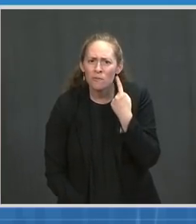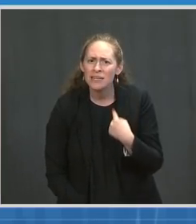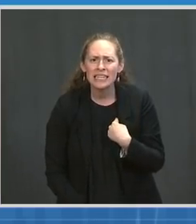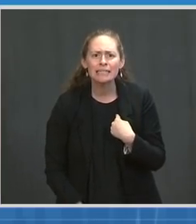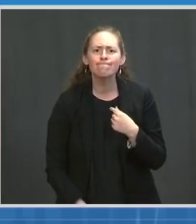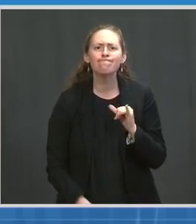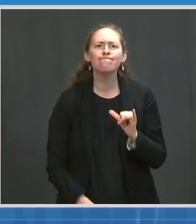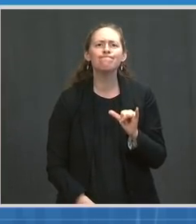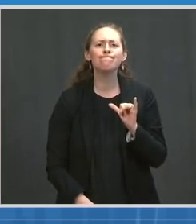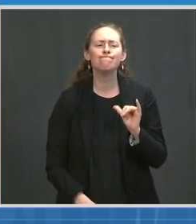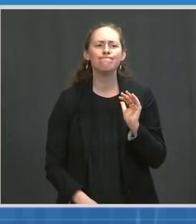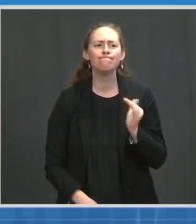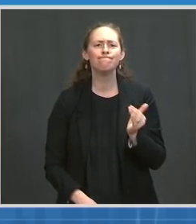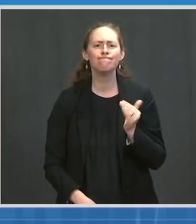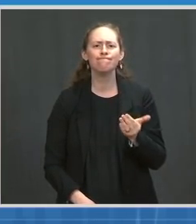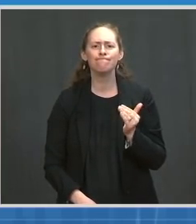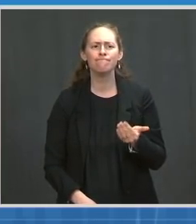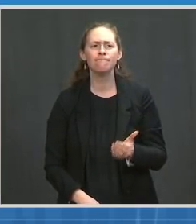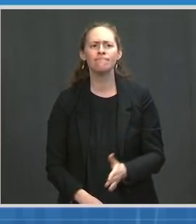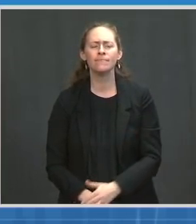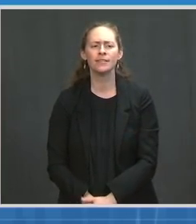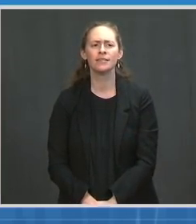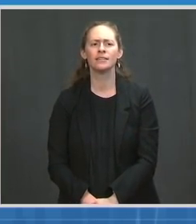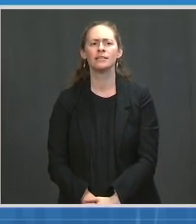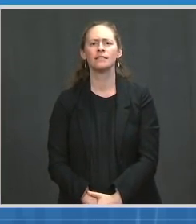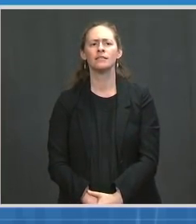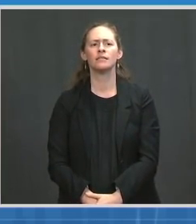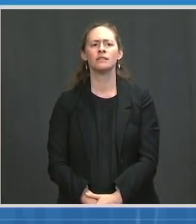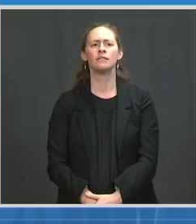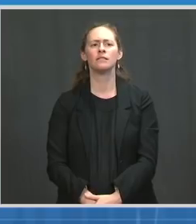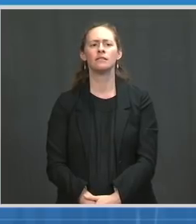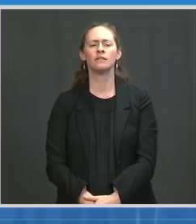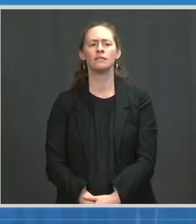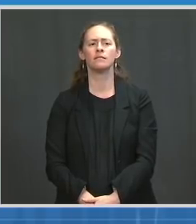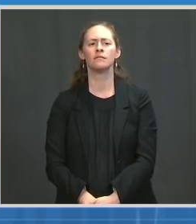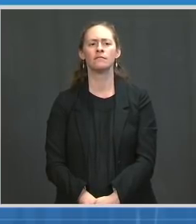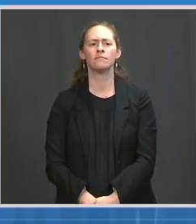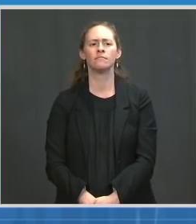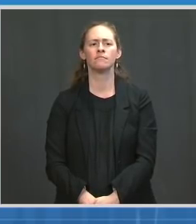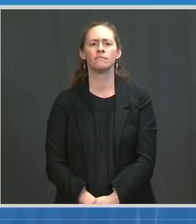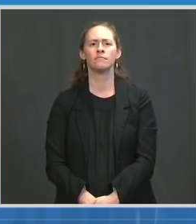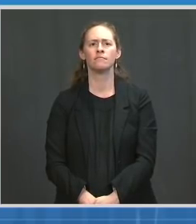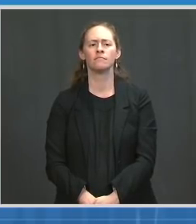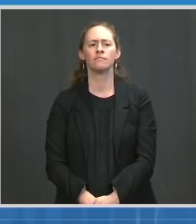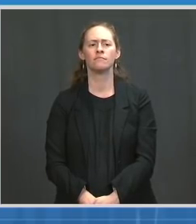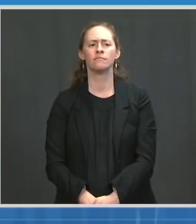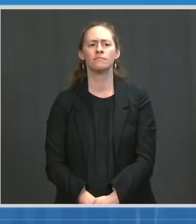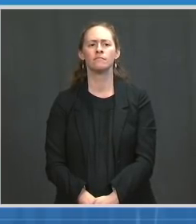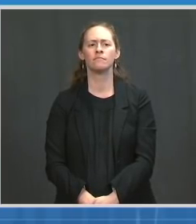So, let me -- let me give an answer to that. It will be inferior to the answer Dr. Fauci would give me if he -- if he heard me.